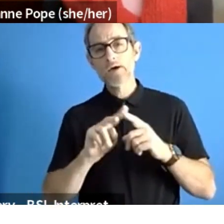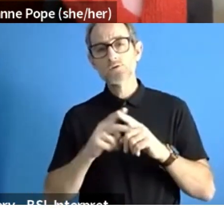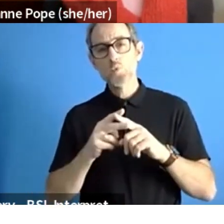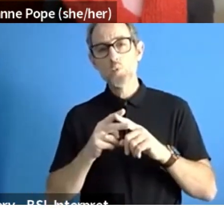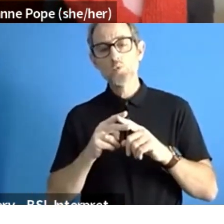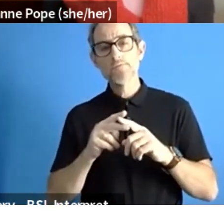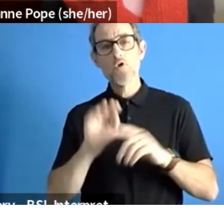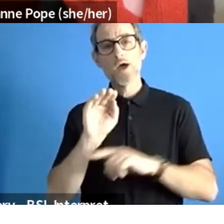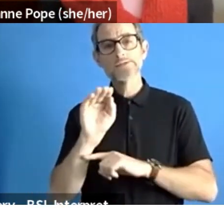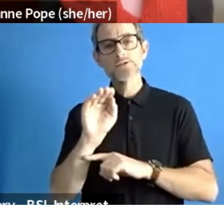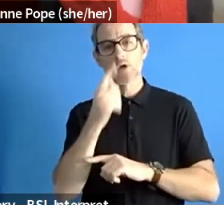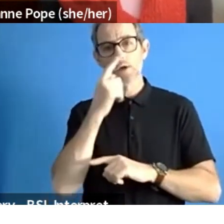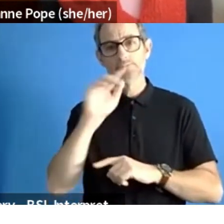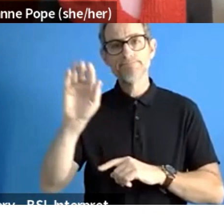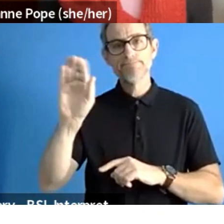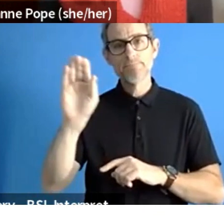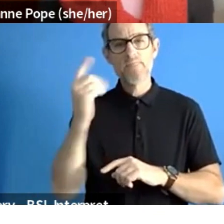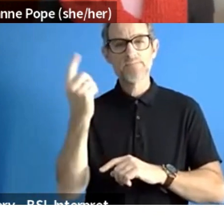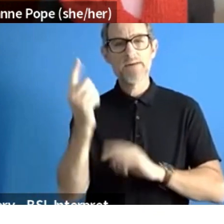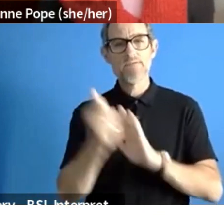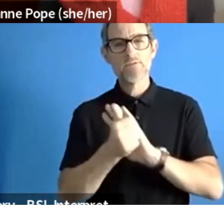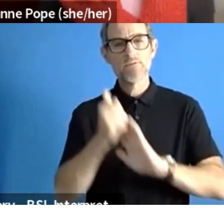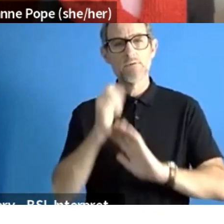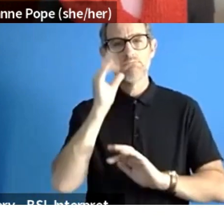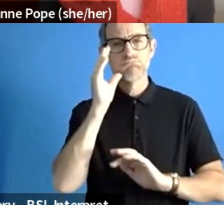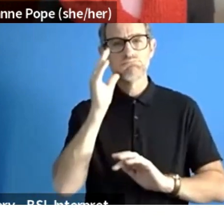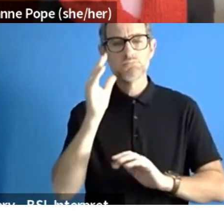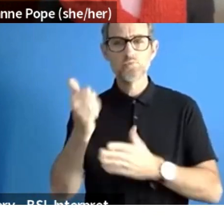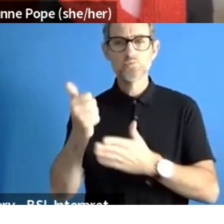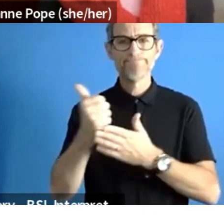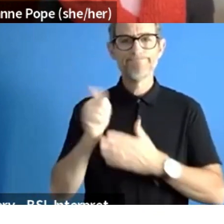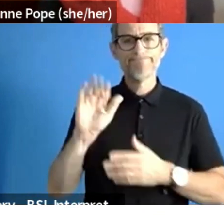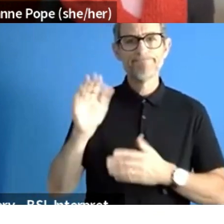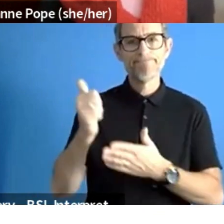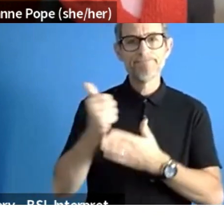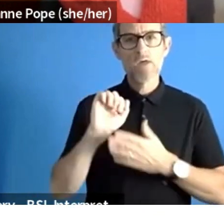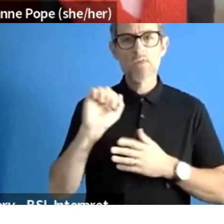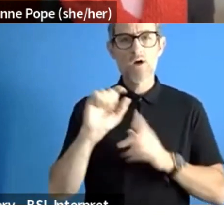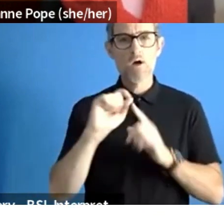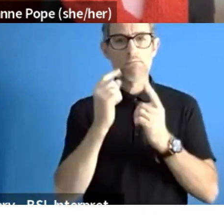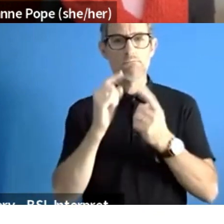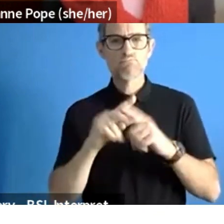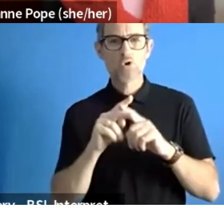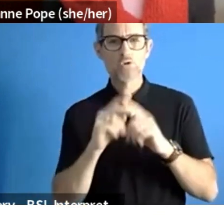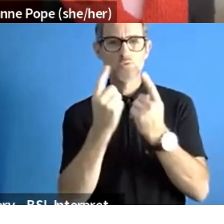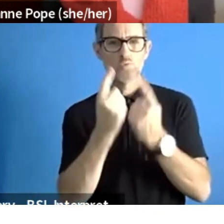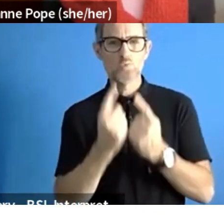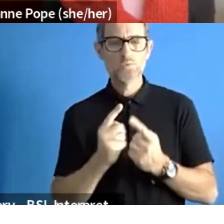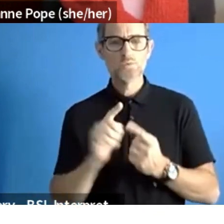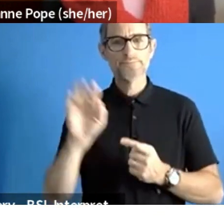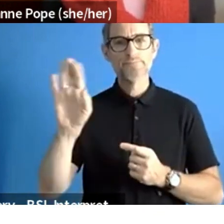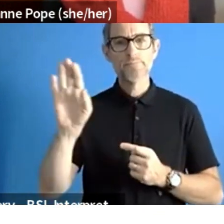because they are the experts in their product and their tools and so they should be able to guide you in that respect.